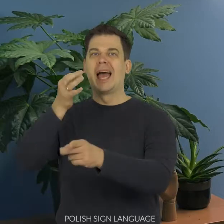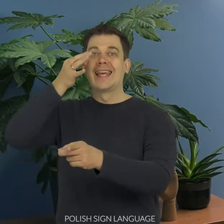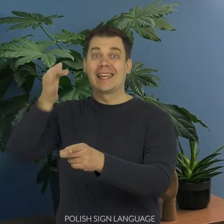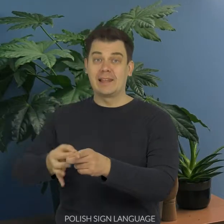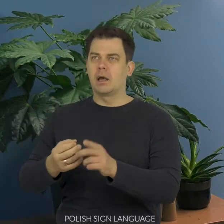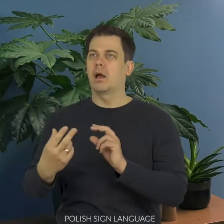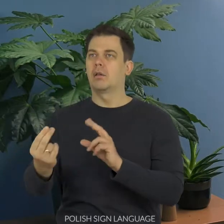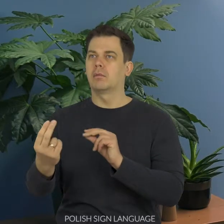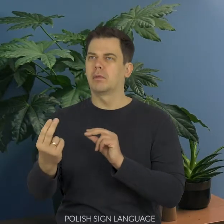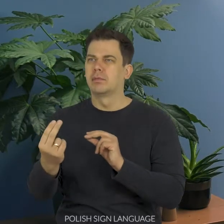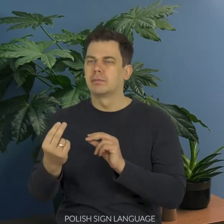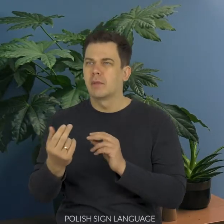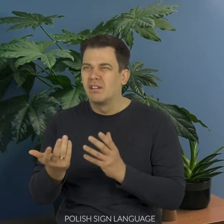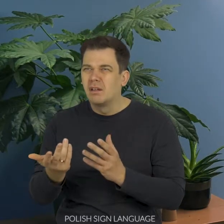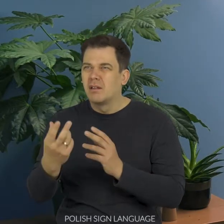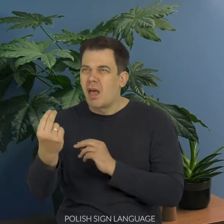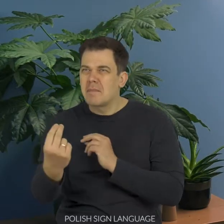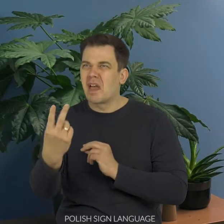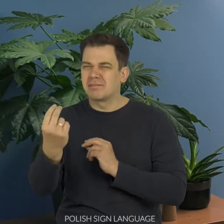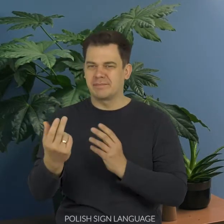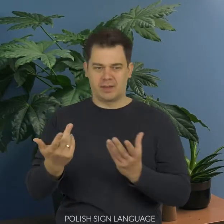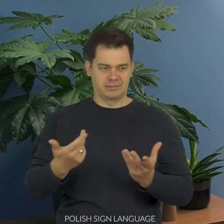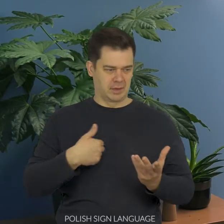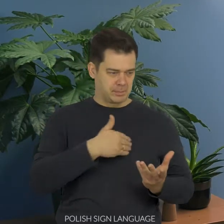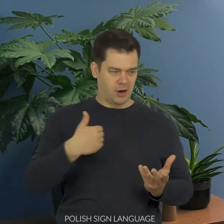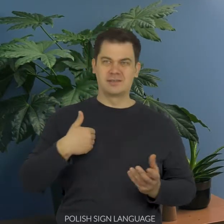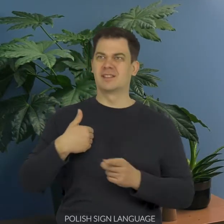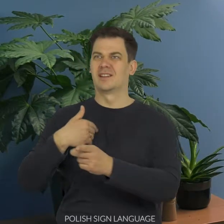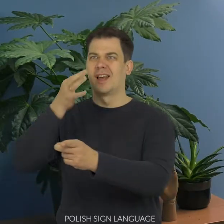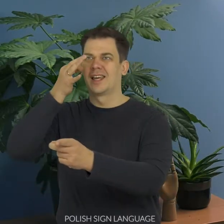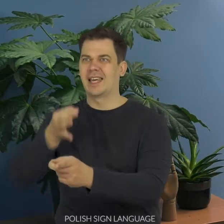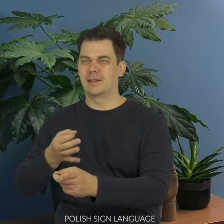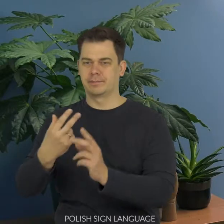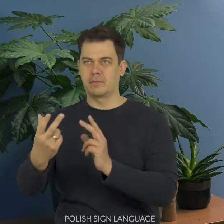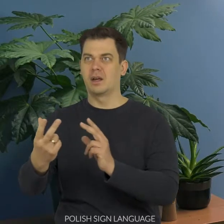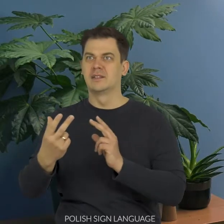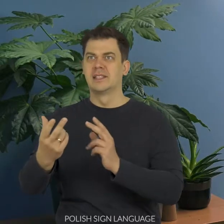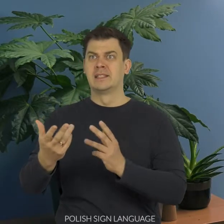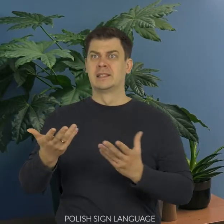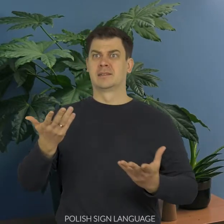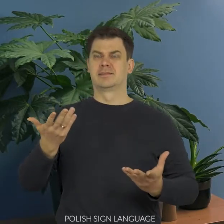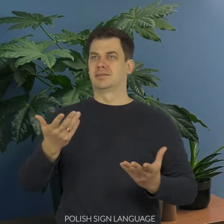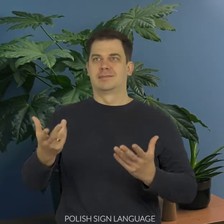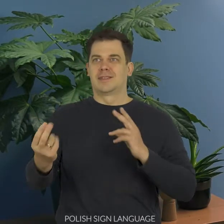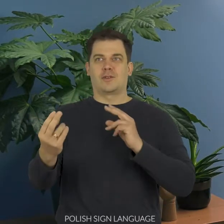He does not know Polish letters, you do not know Chinese's. Neither of you knows a common language that you can communicate.